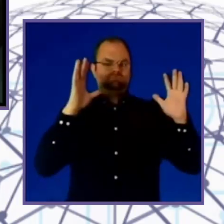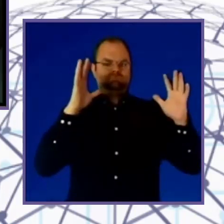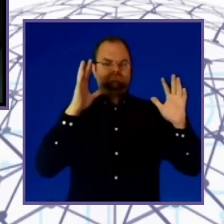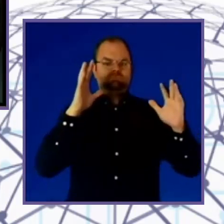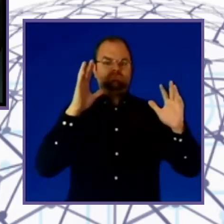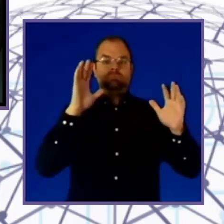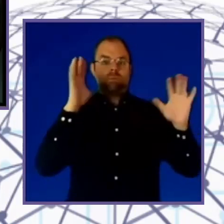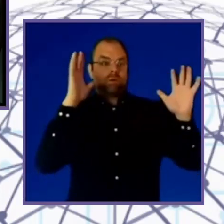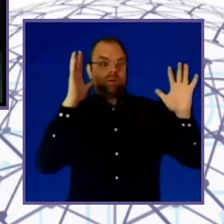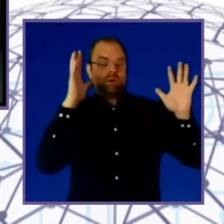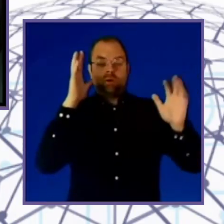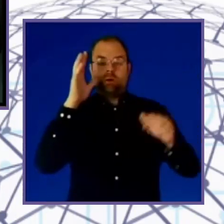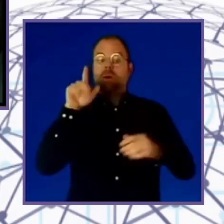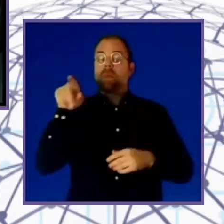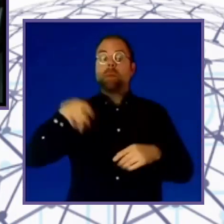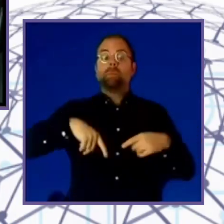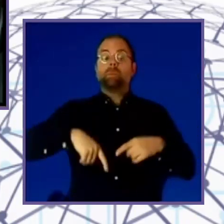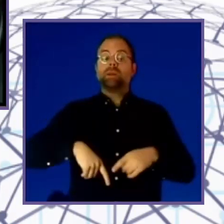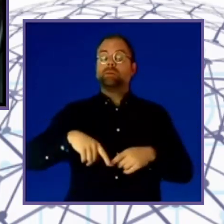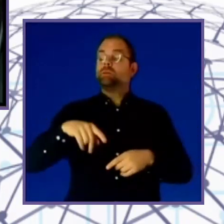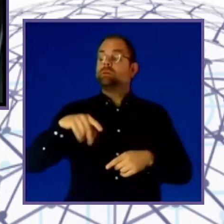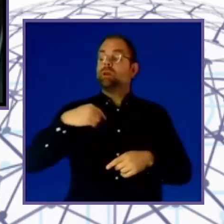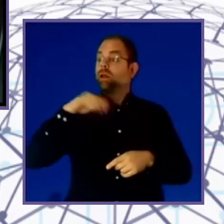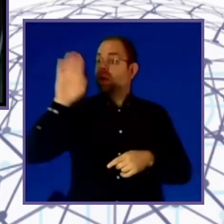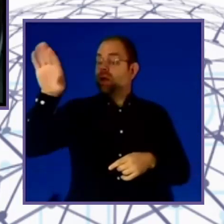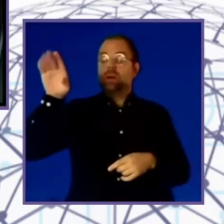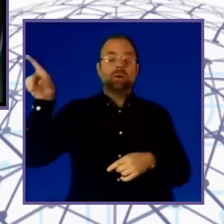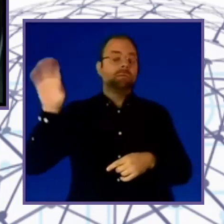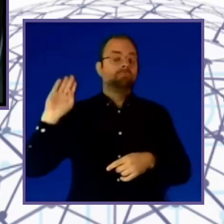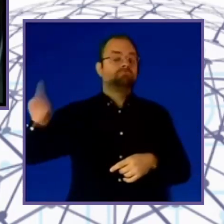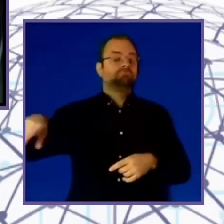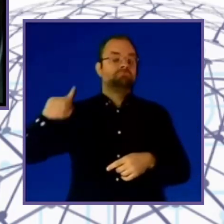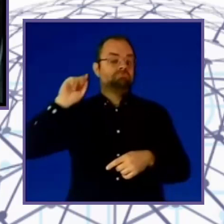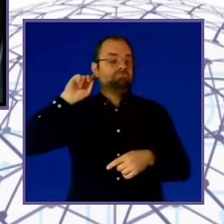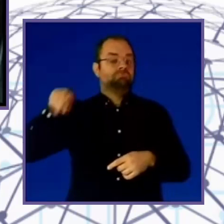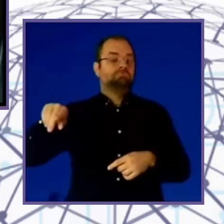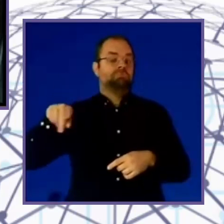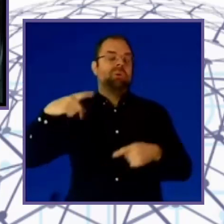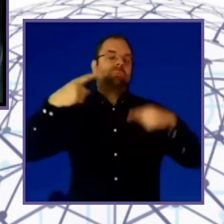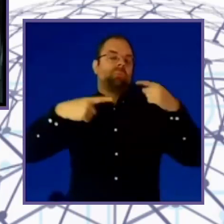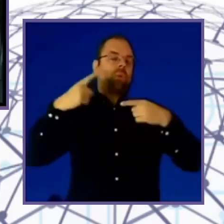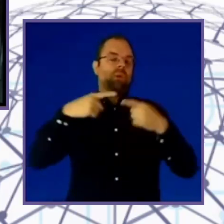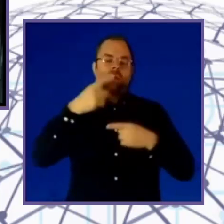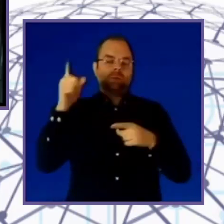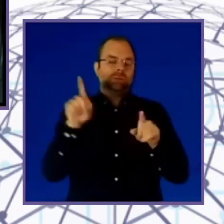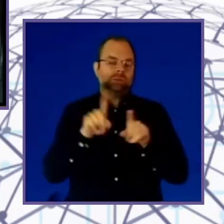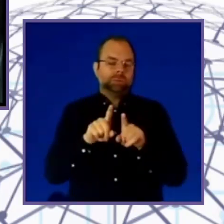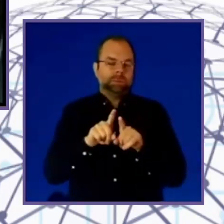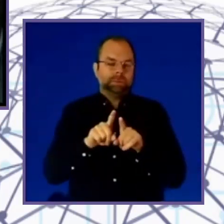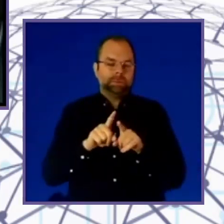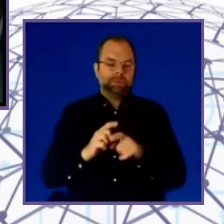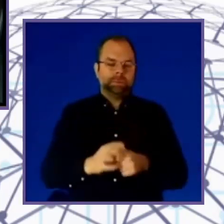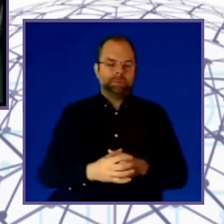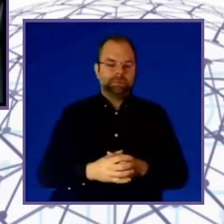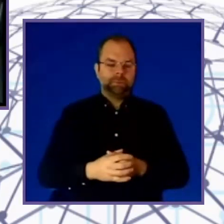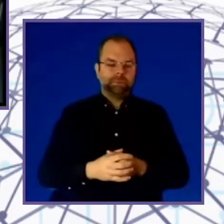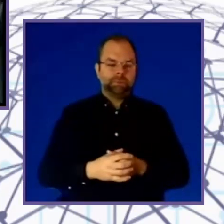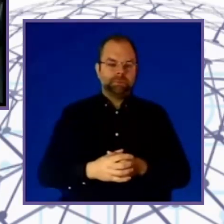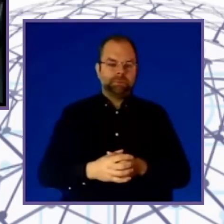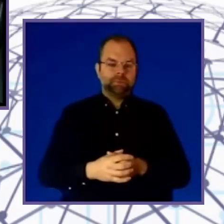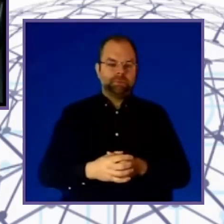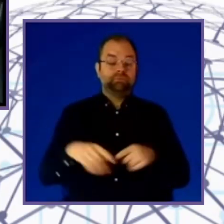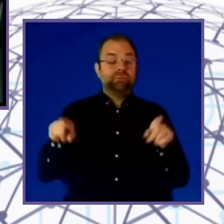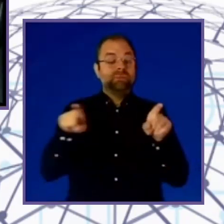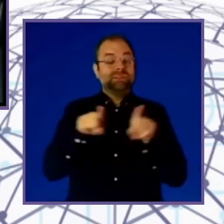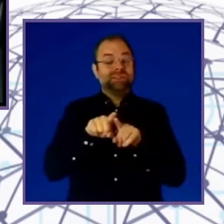powerful person in the NHS. After I asked for his support, all he could do was laugh uncontrollably